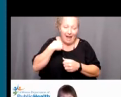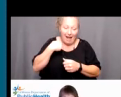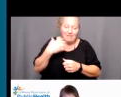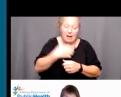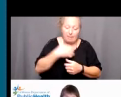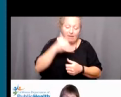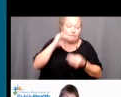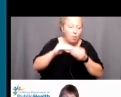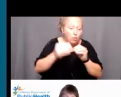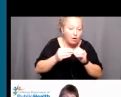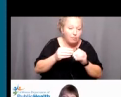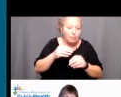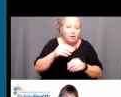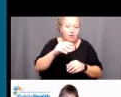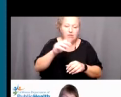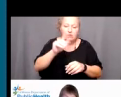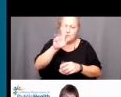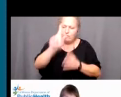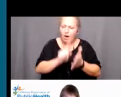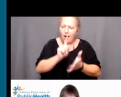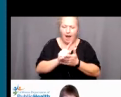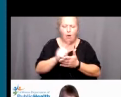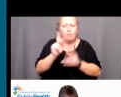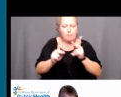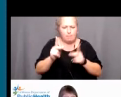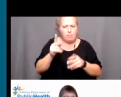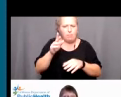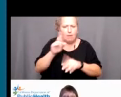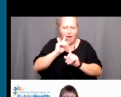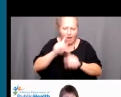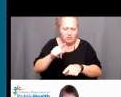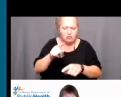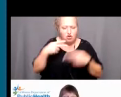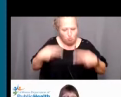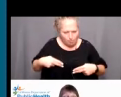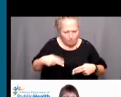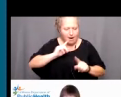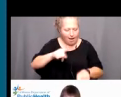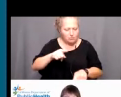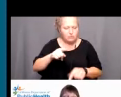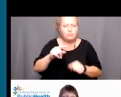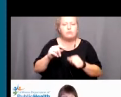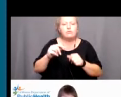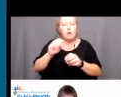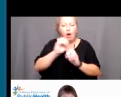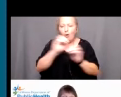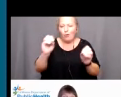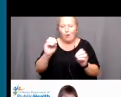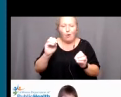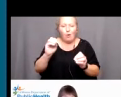staffed 24 hours a day by a human. There are no numbers to press, you call